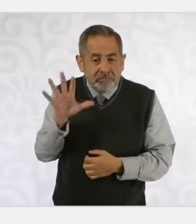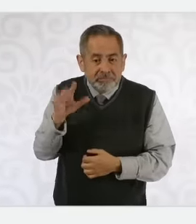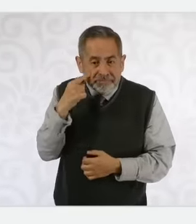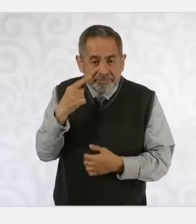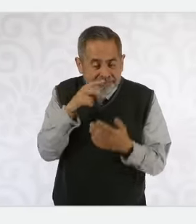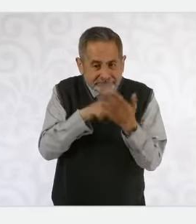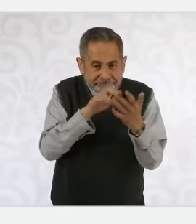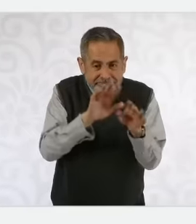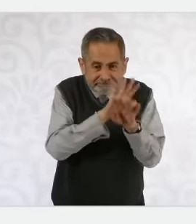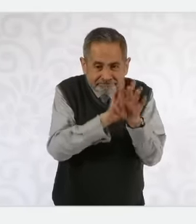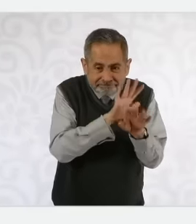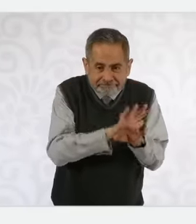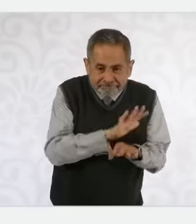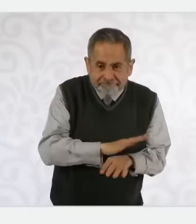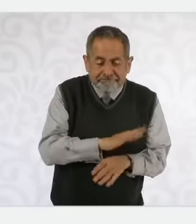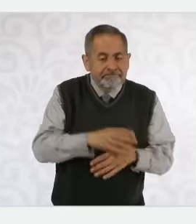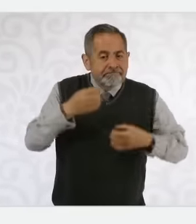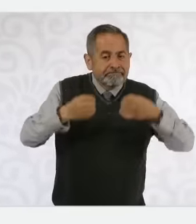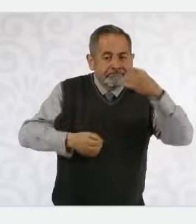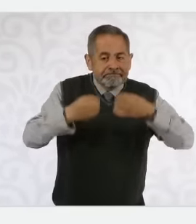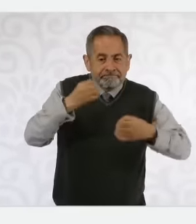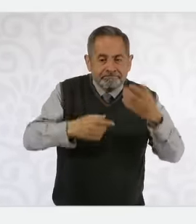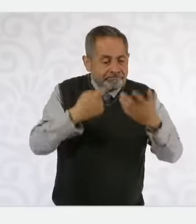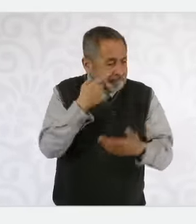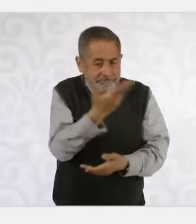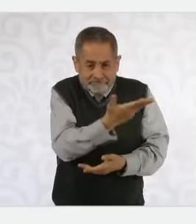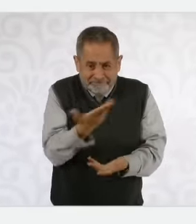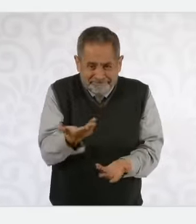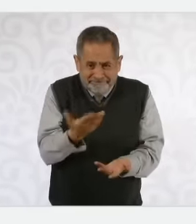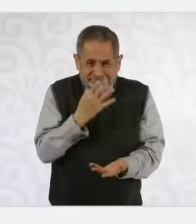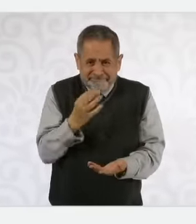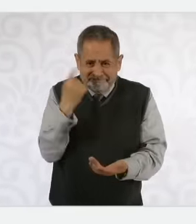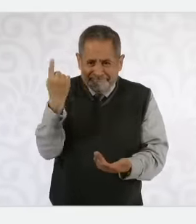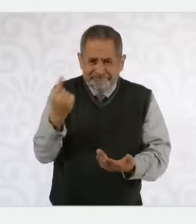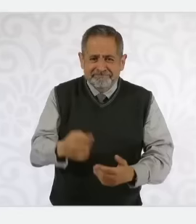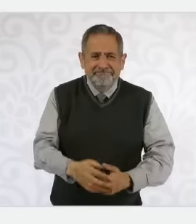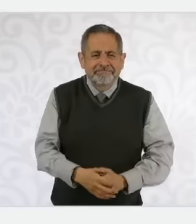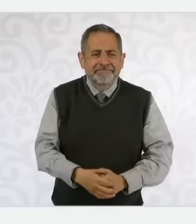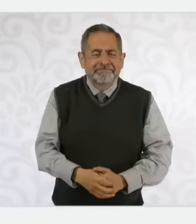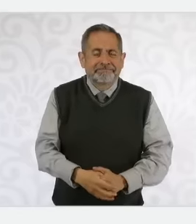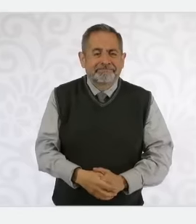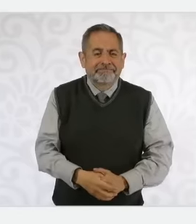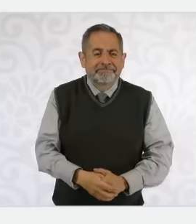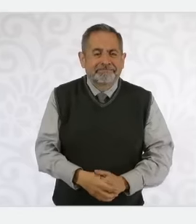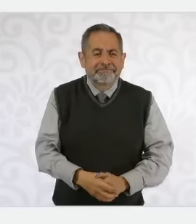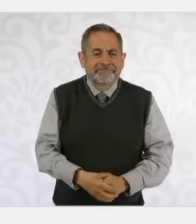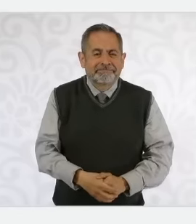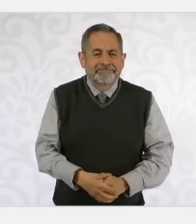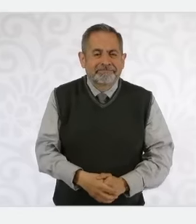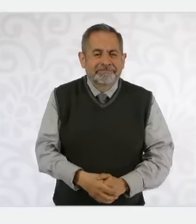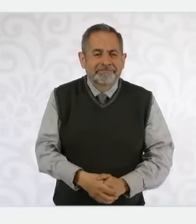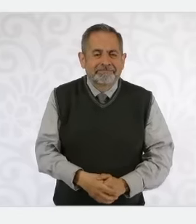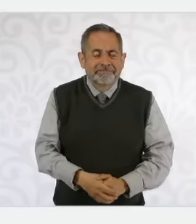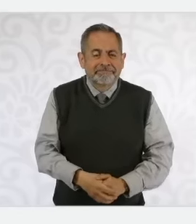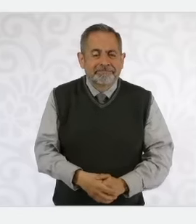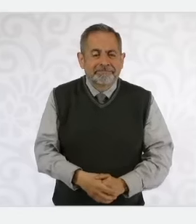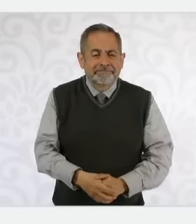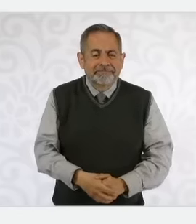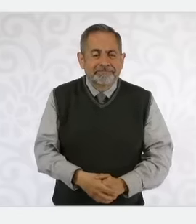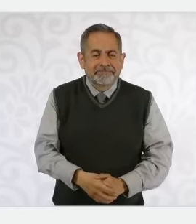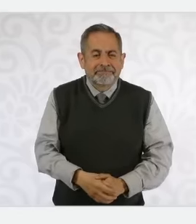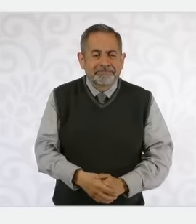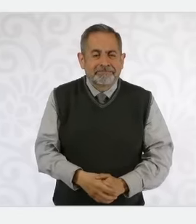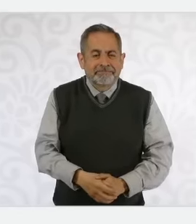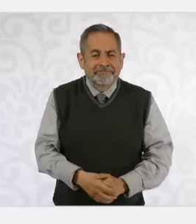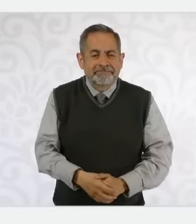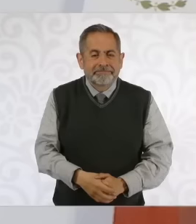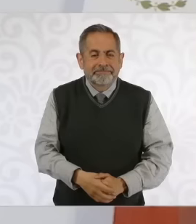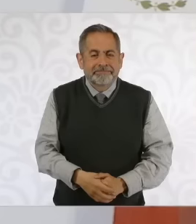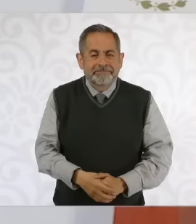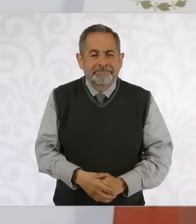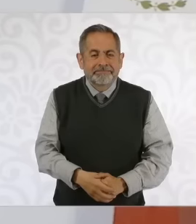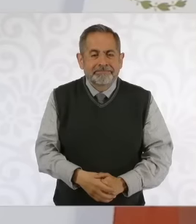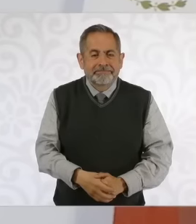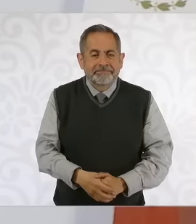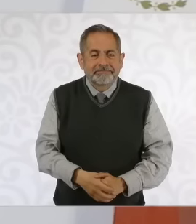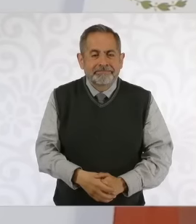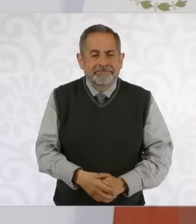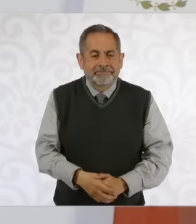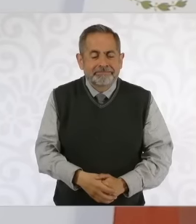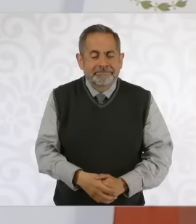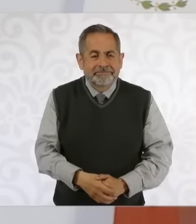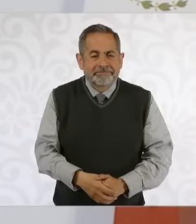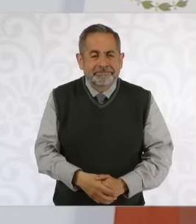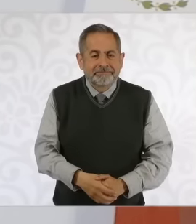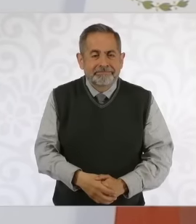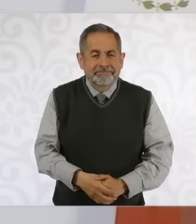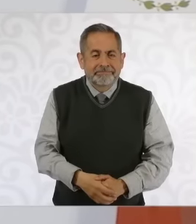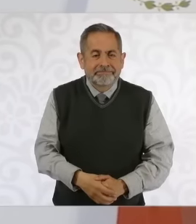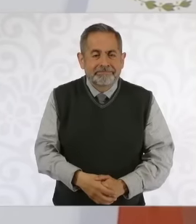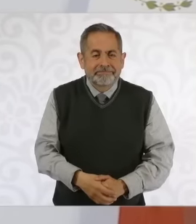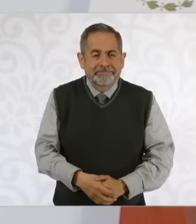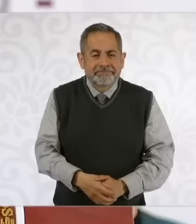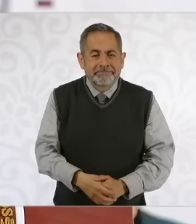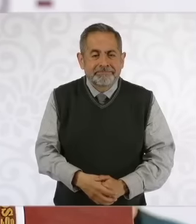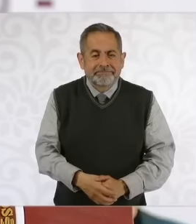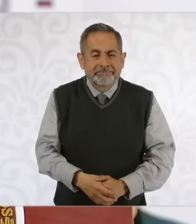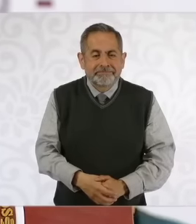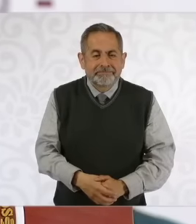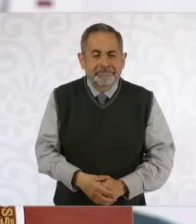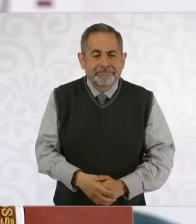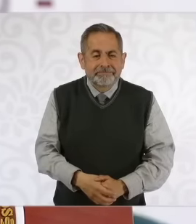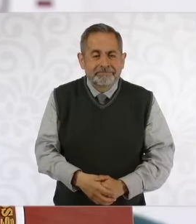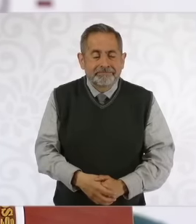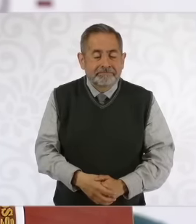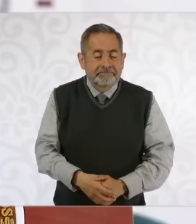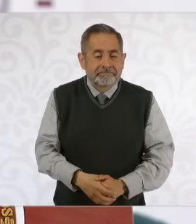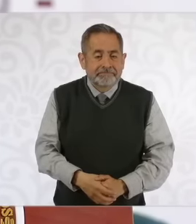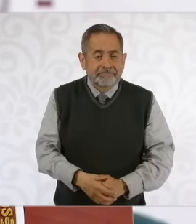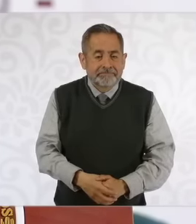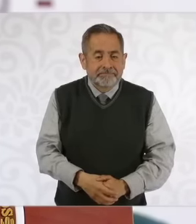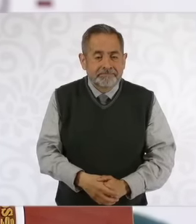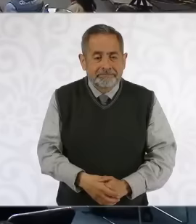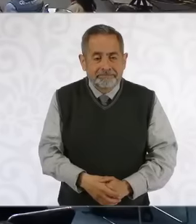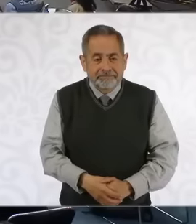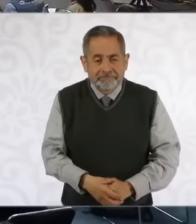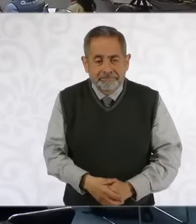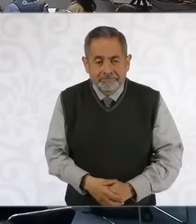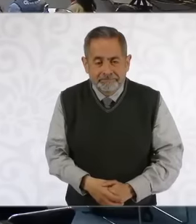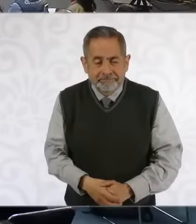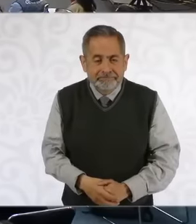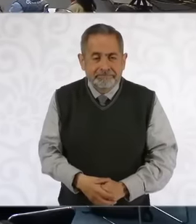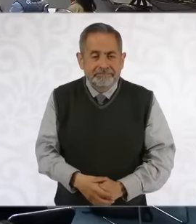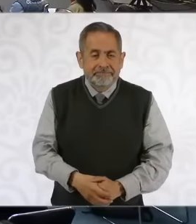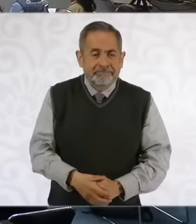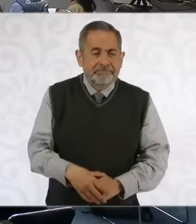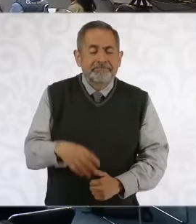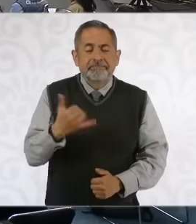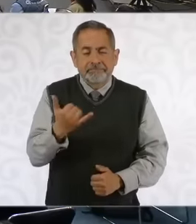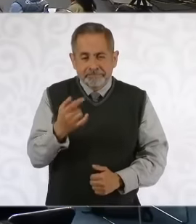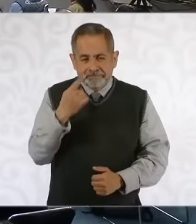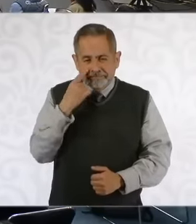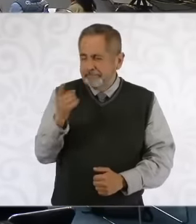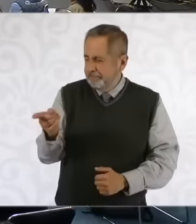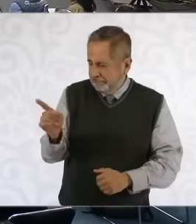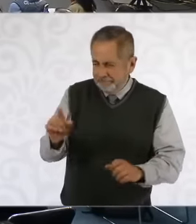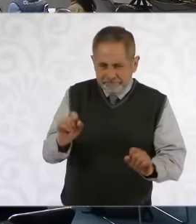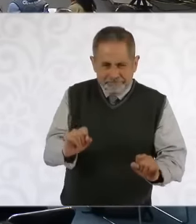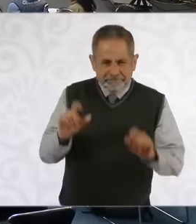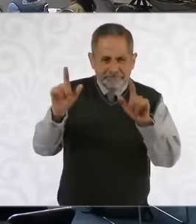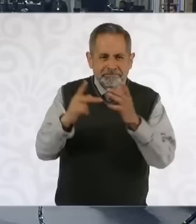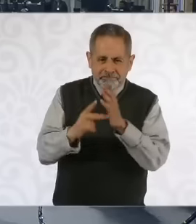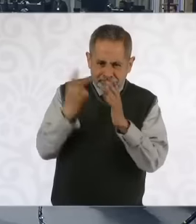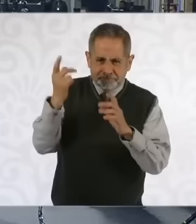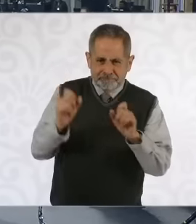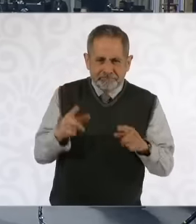judges and HM Let's see, it puts the Enzu Graph again